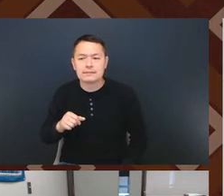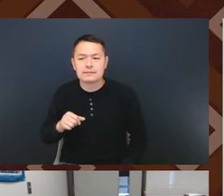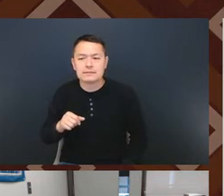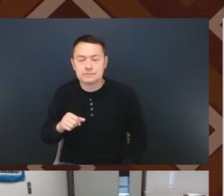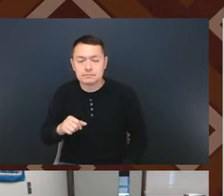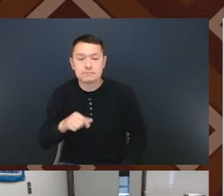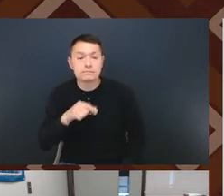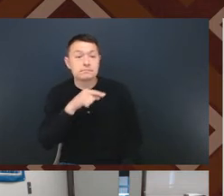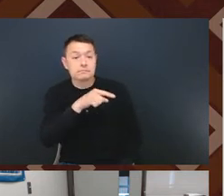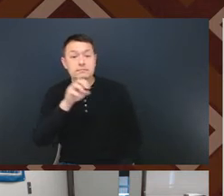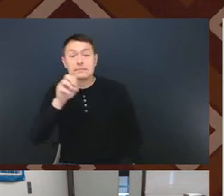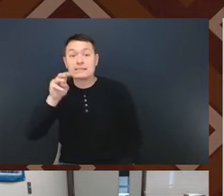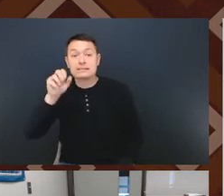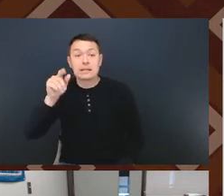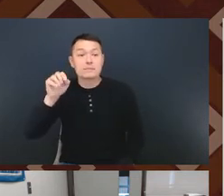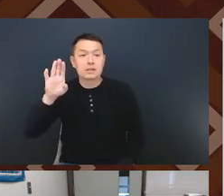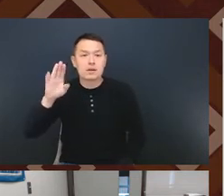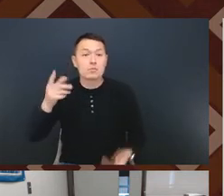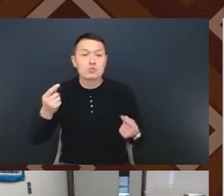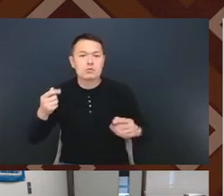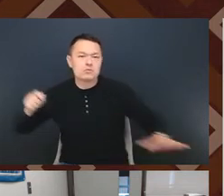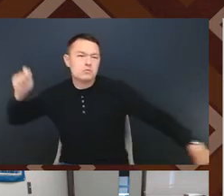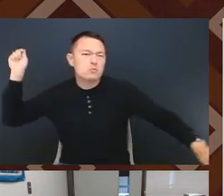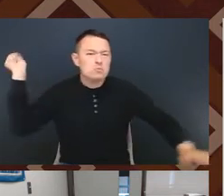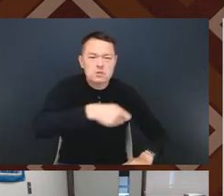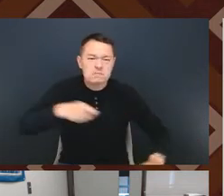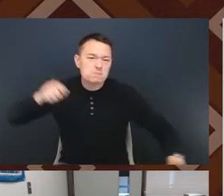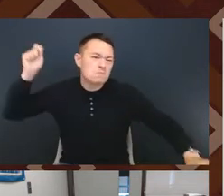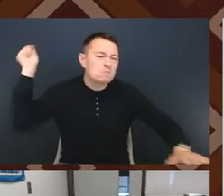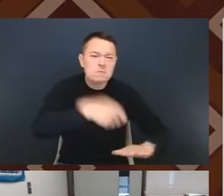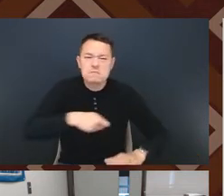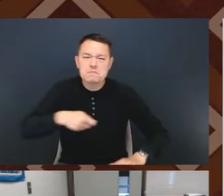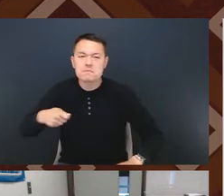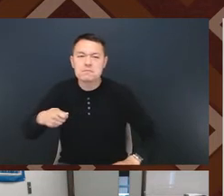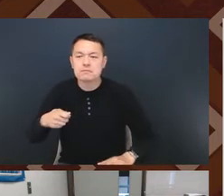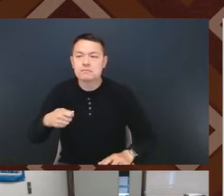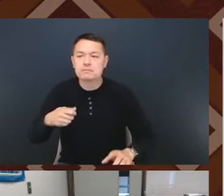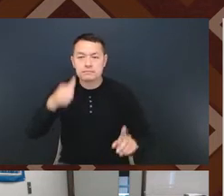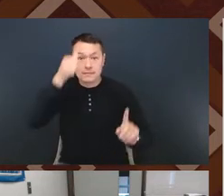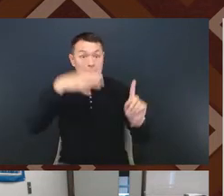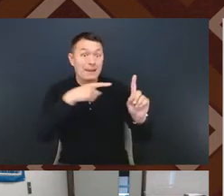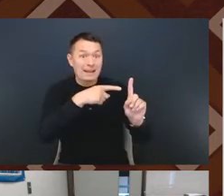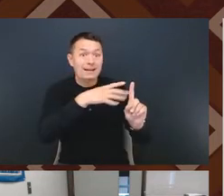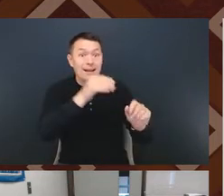it was swiping at at the man and his and his sons.